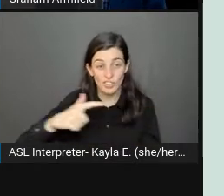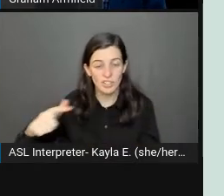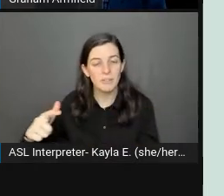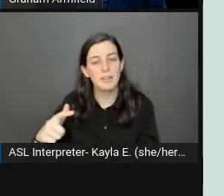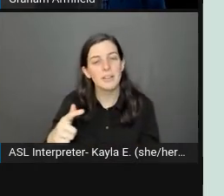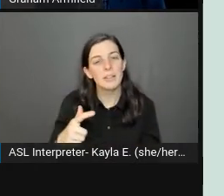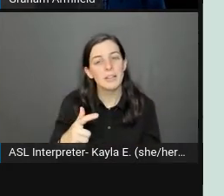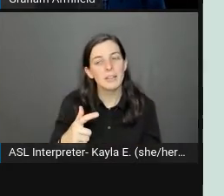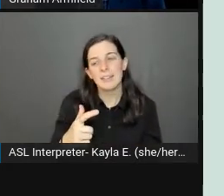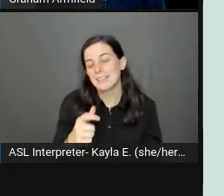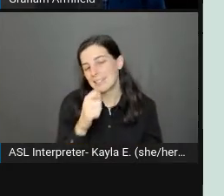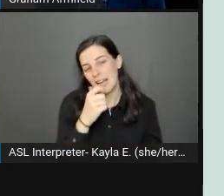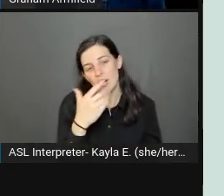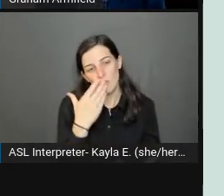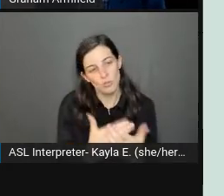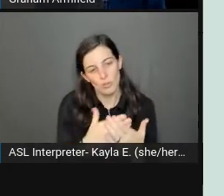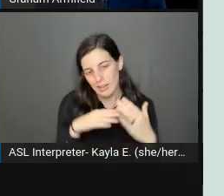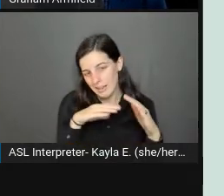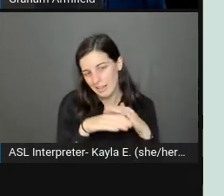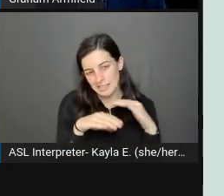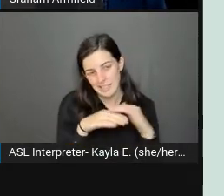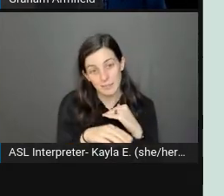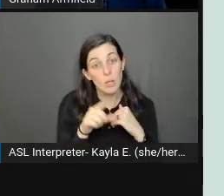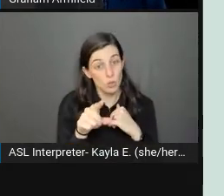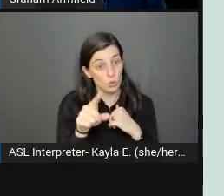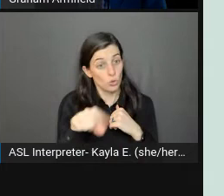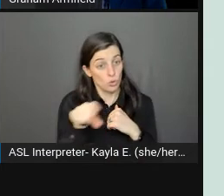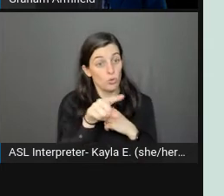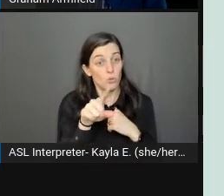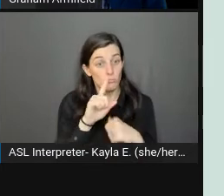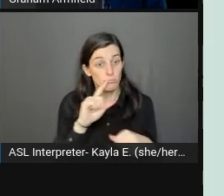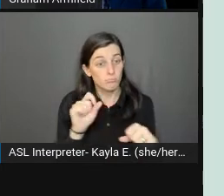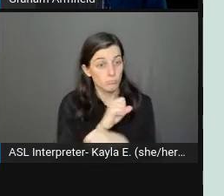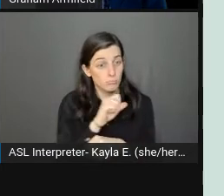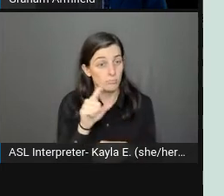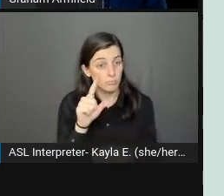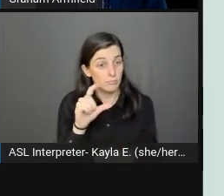I could actually take you to-- If I'm on the YouTube one,